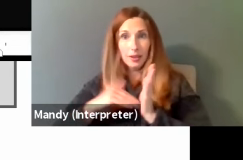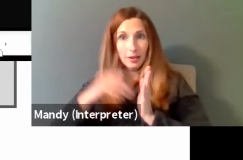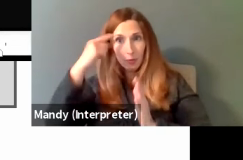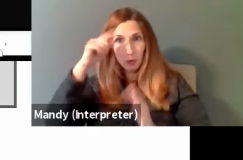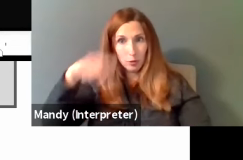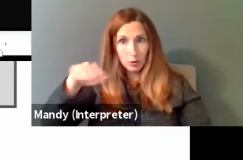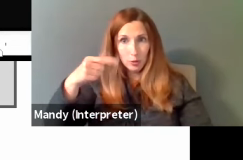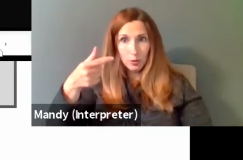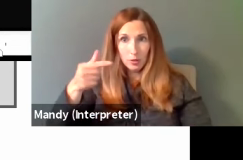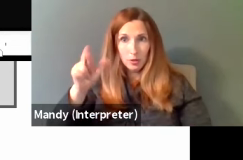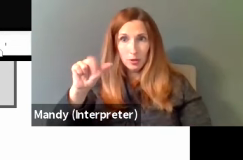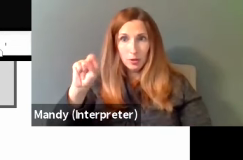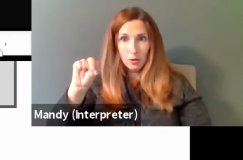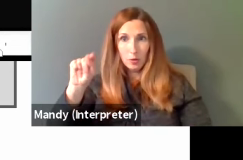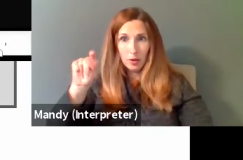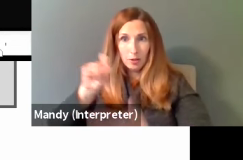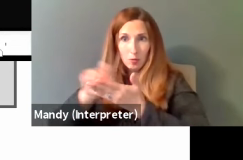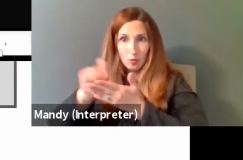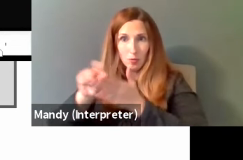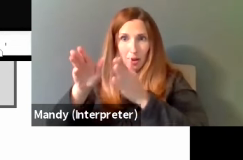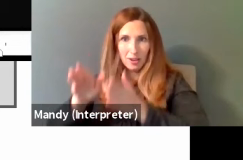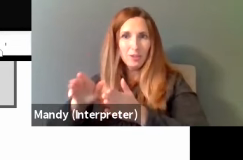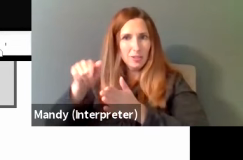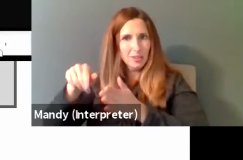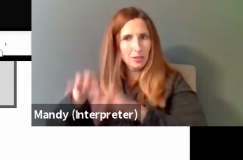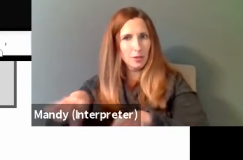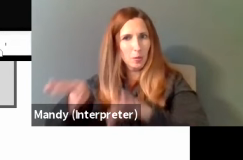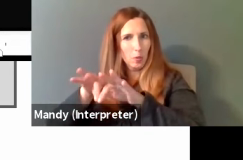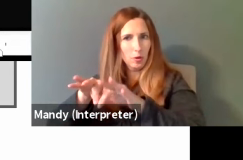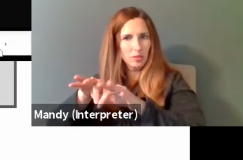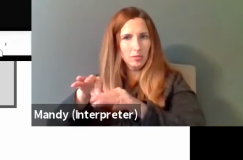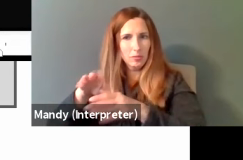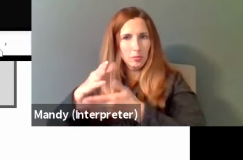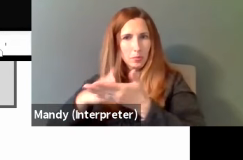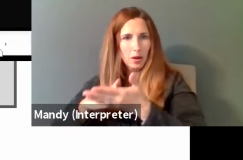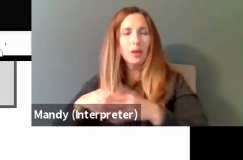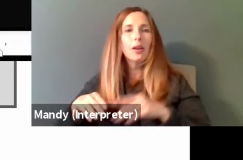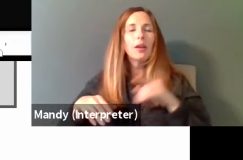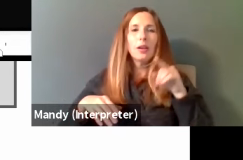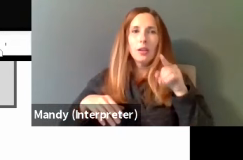this'll be an important and comfortable on it. This is where you take and define the people